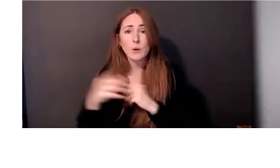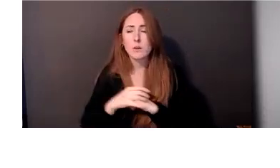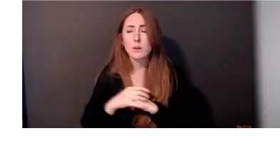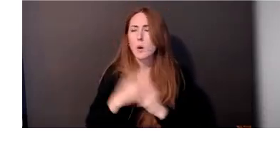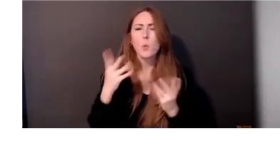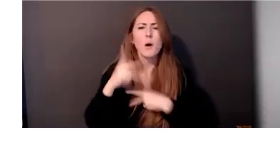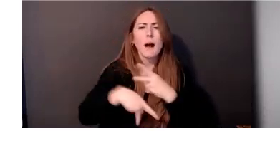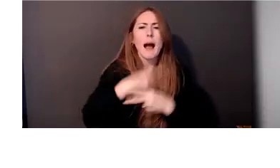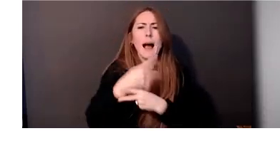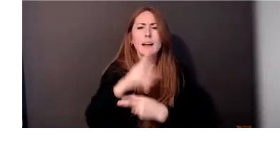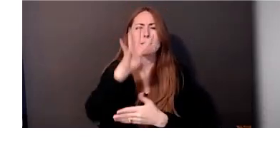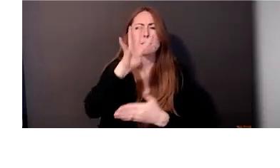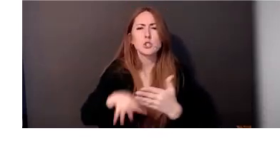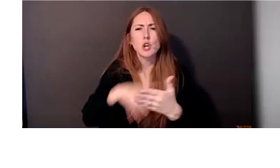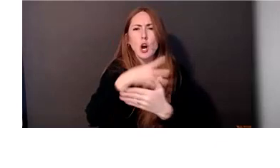A pie chart? A table?